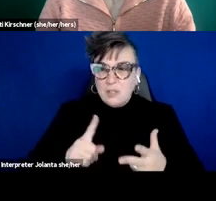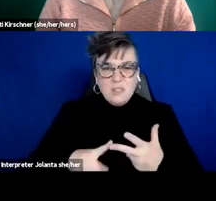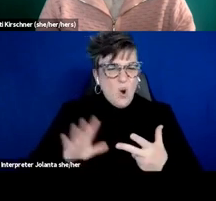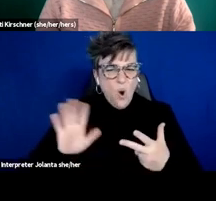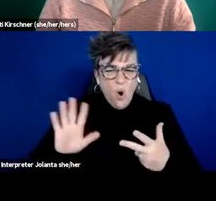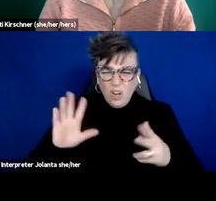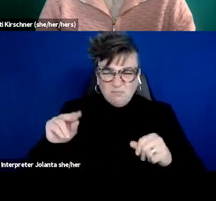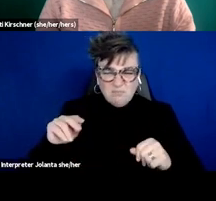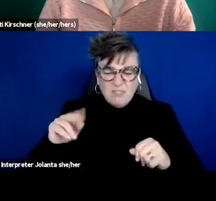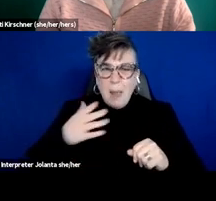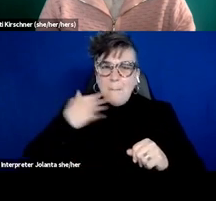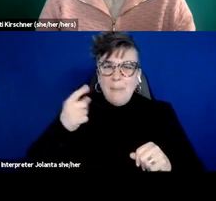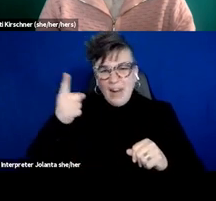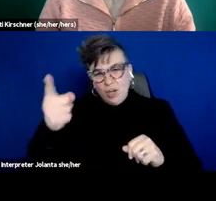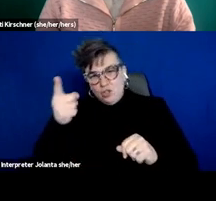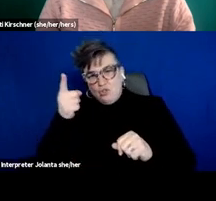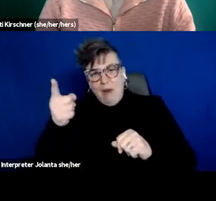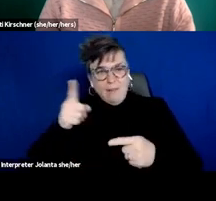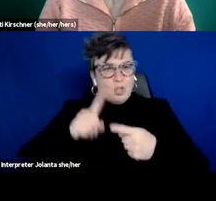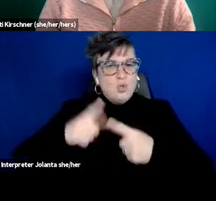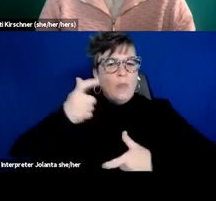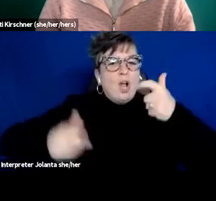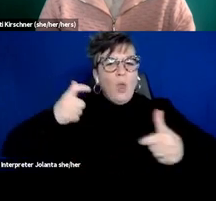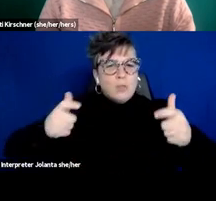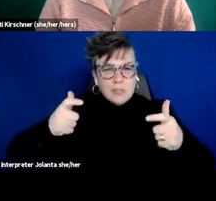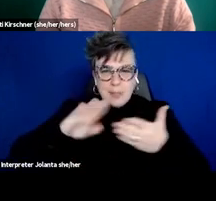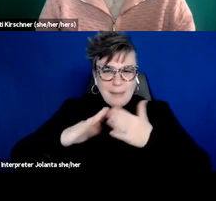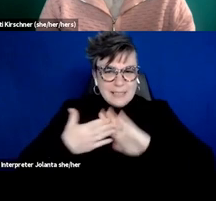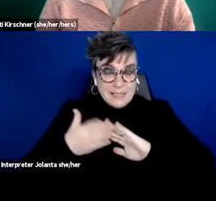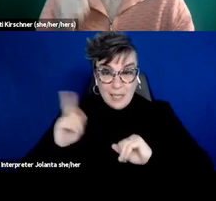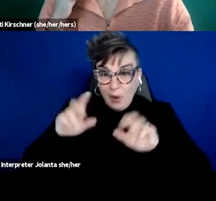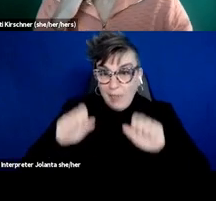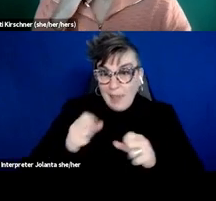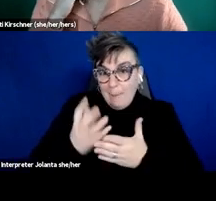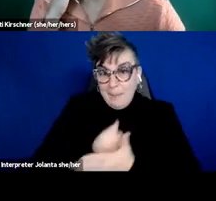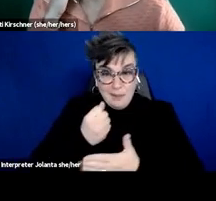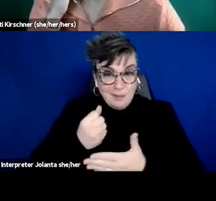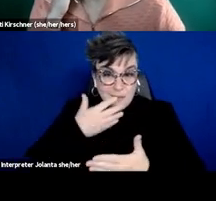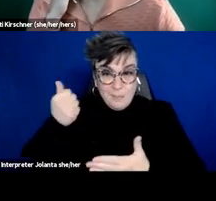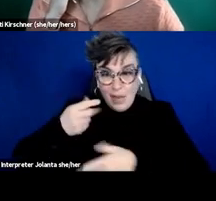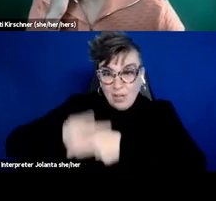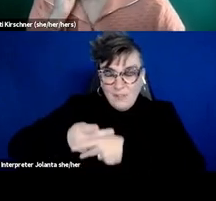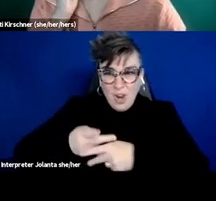lengths to the closest big city where they could be better cared for without an acknowledgment